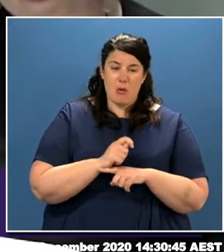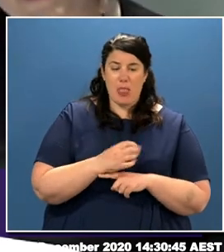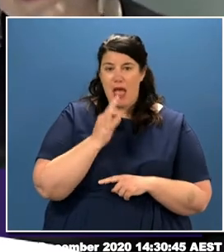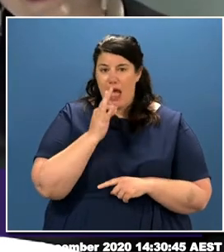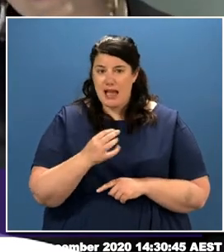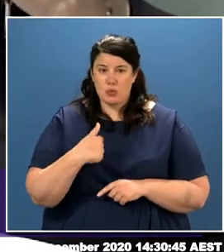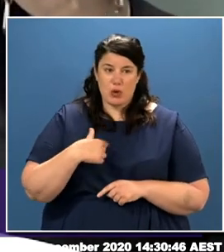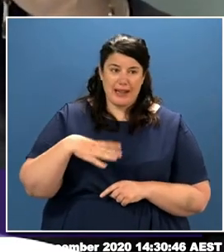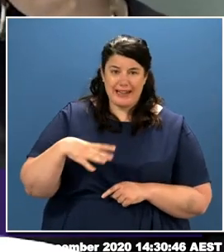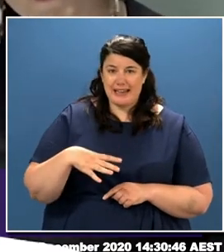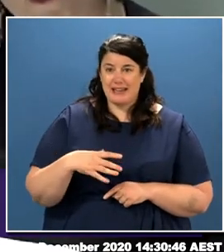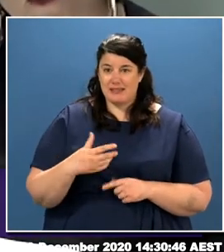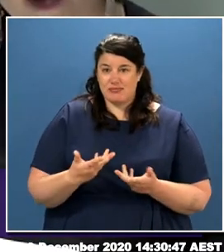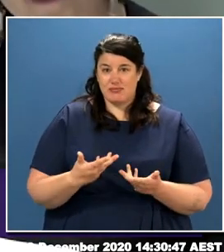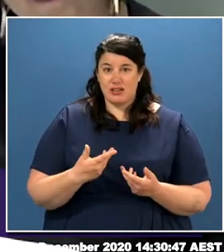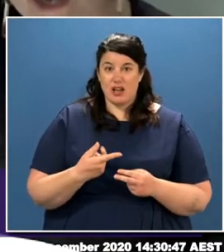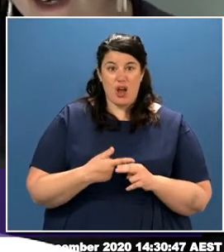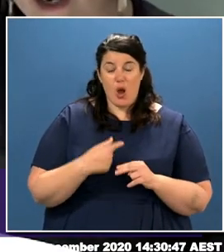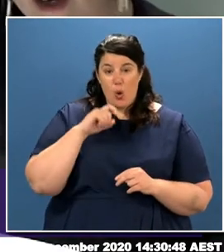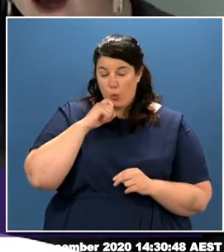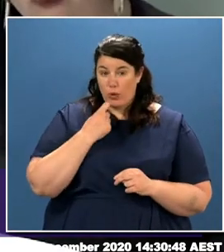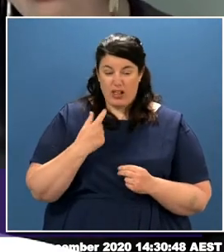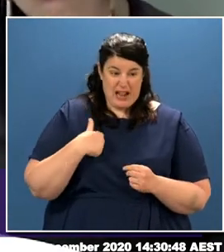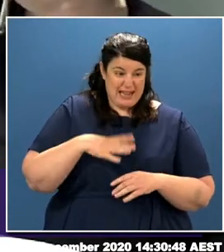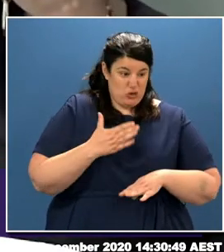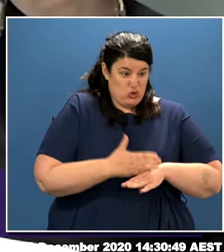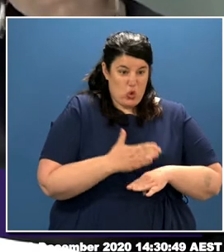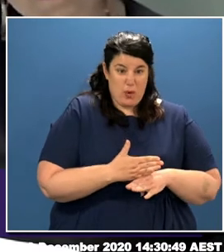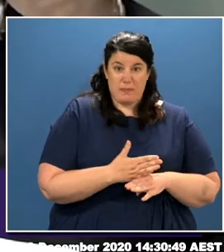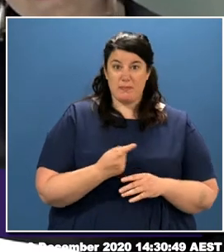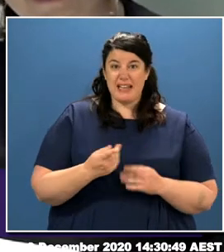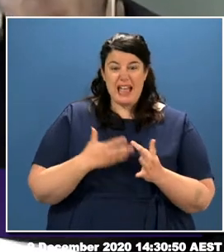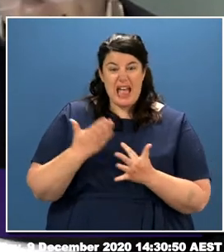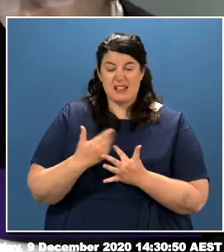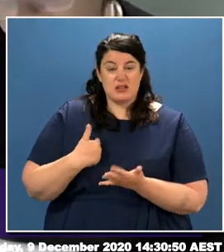employment and they will forego actually getting basic access needs met.